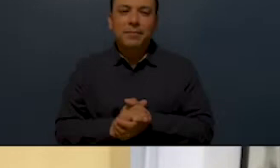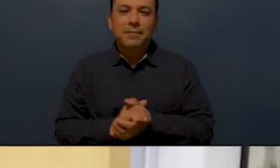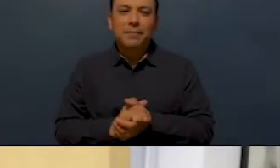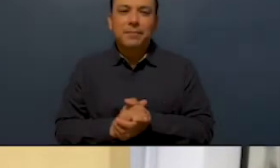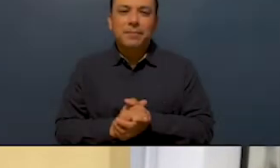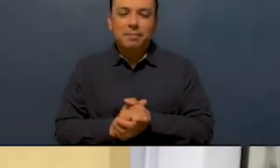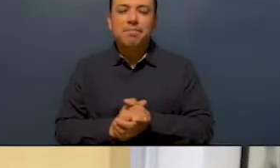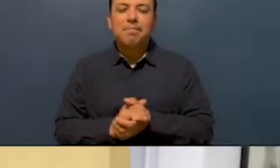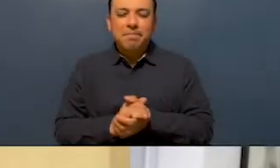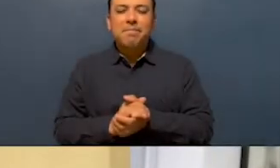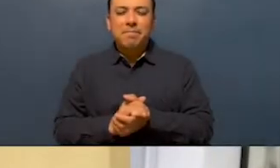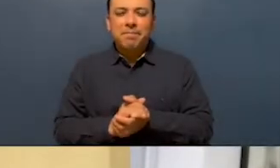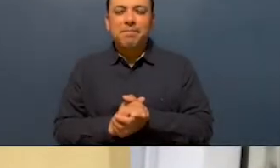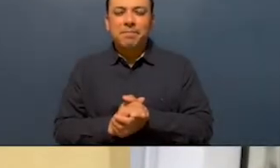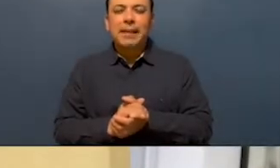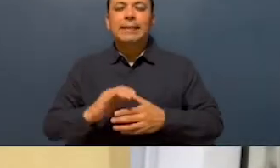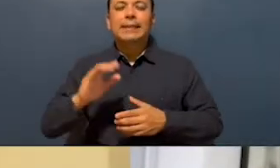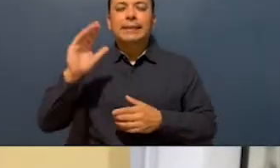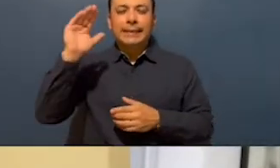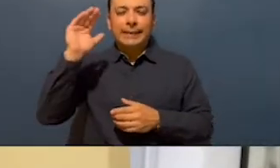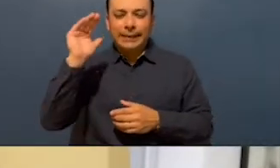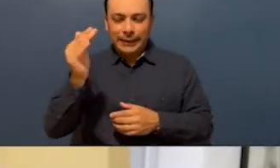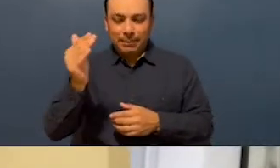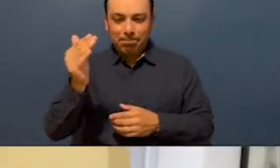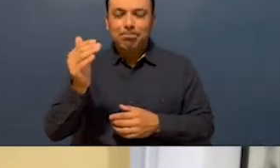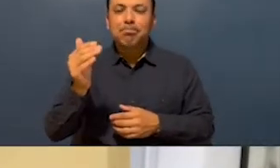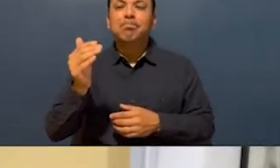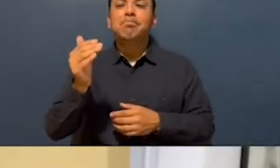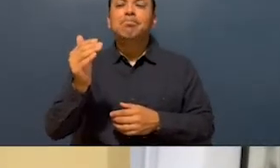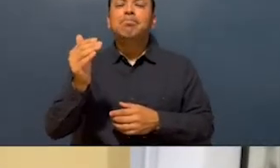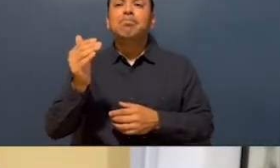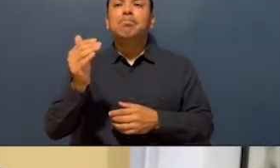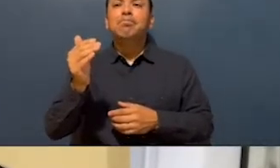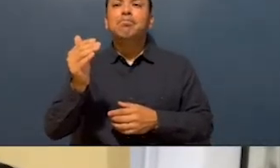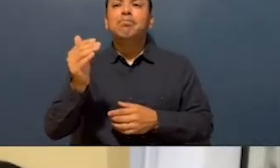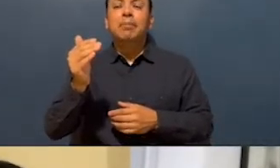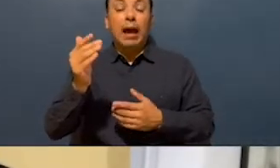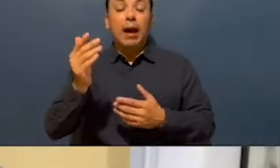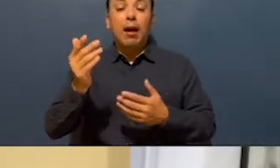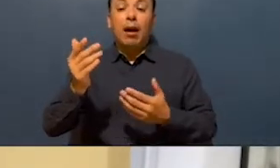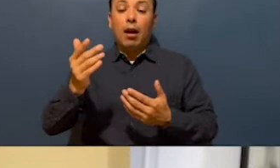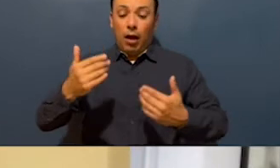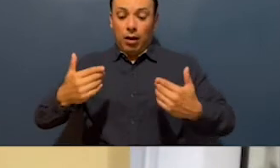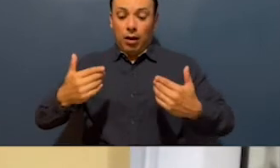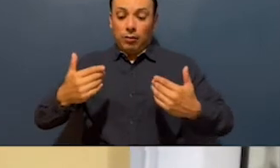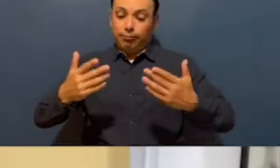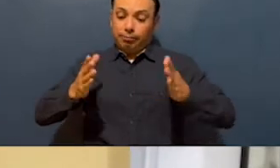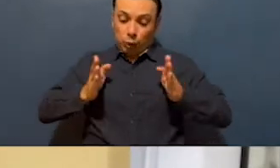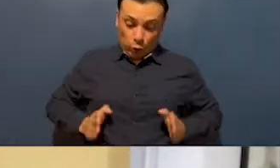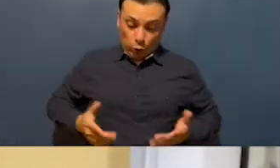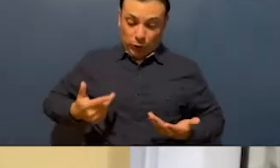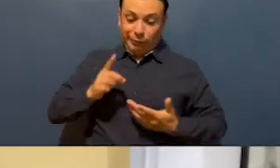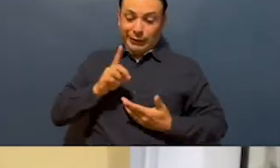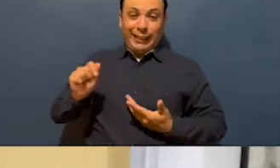I think one of the -- the struggles of being a disabled dance artist is the fact that a lot